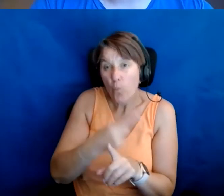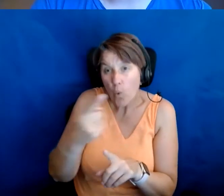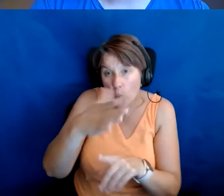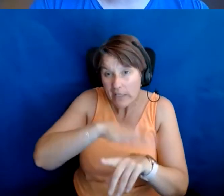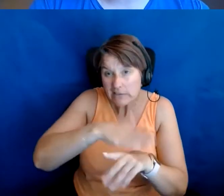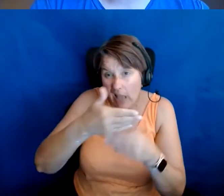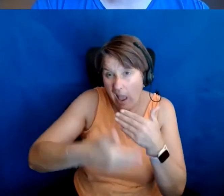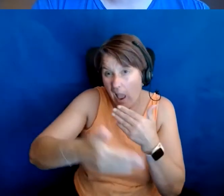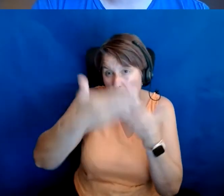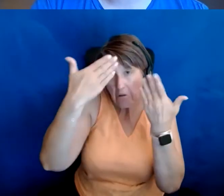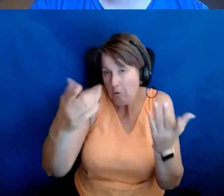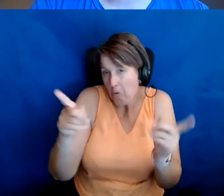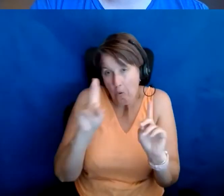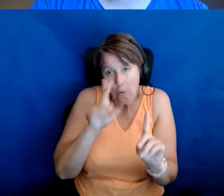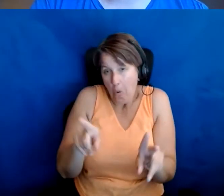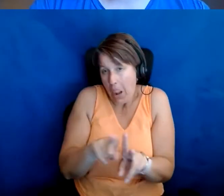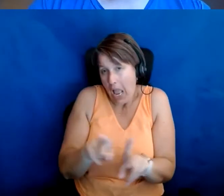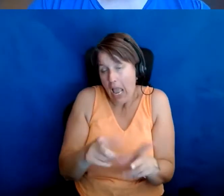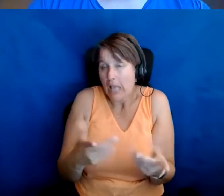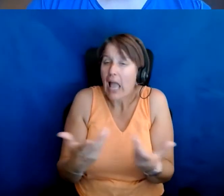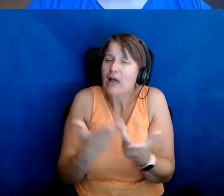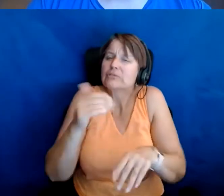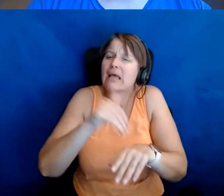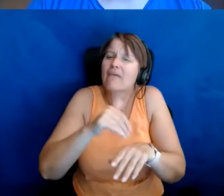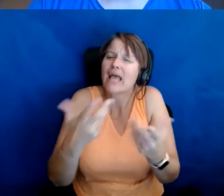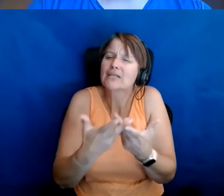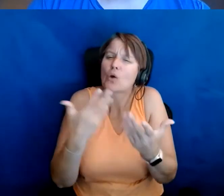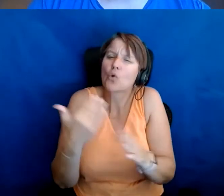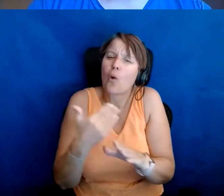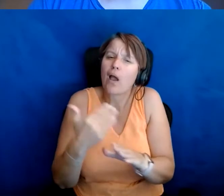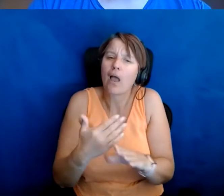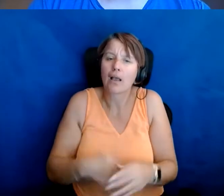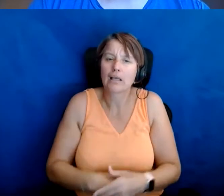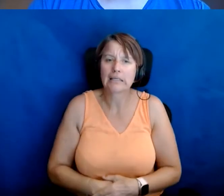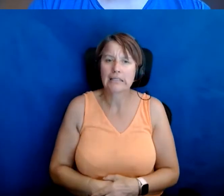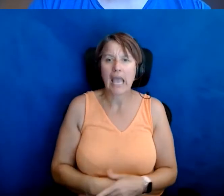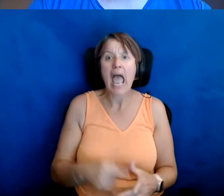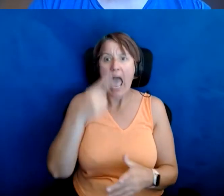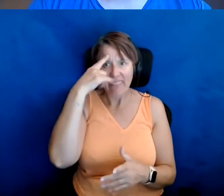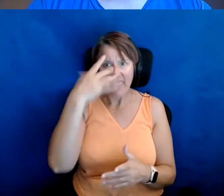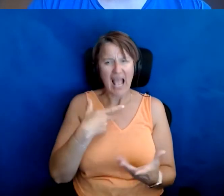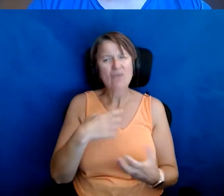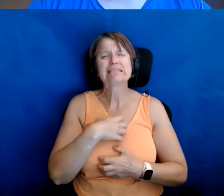how you work? >> AMY: I think I might have been more scared of that when I was younger.